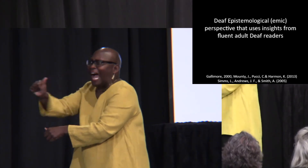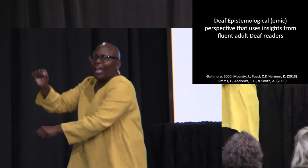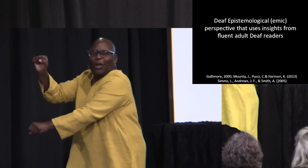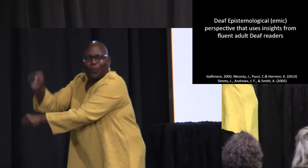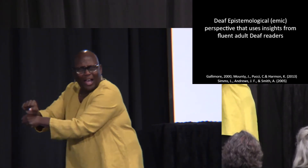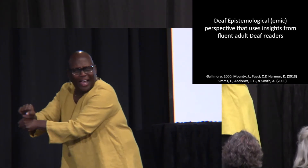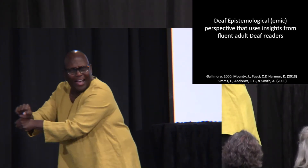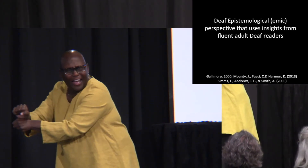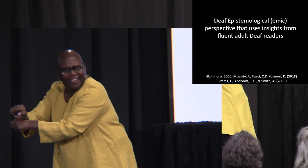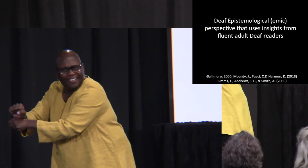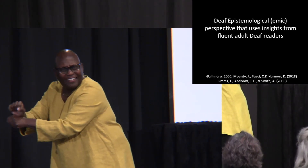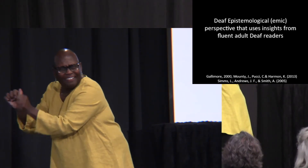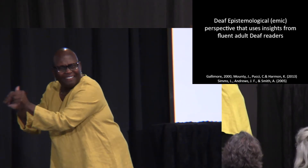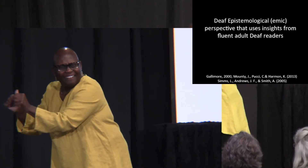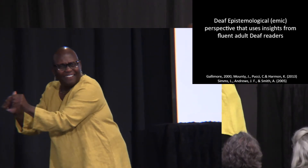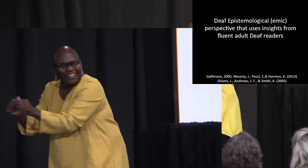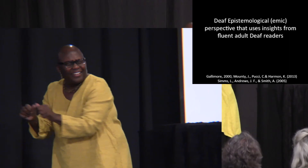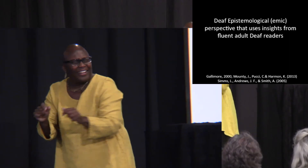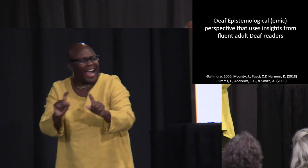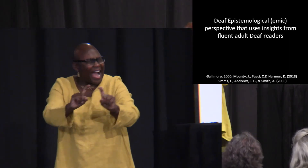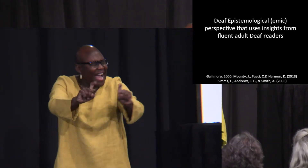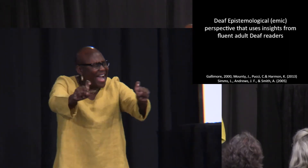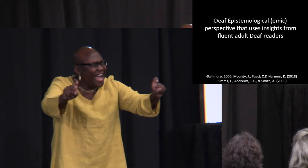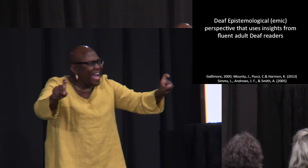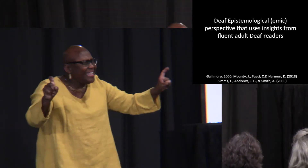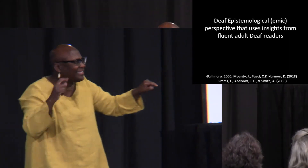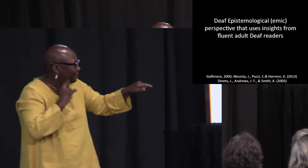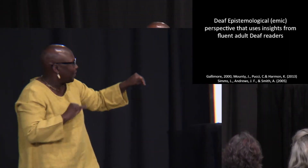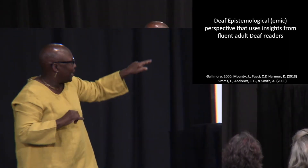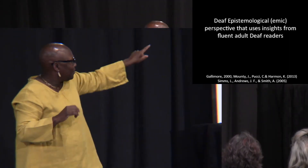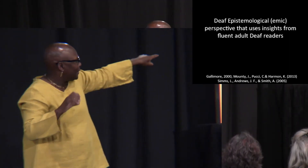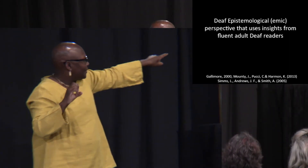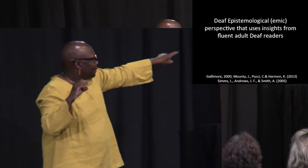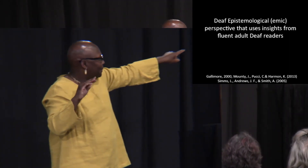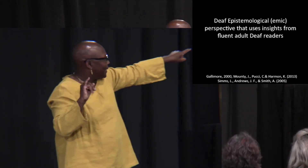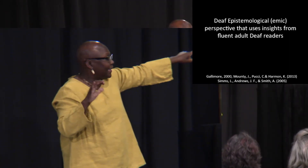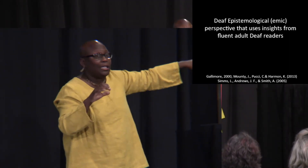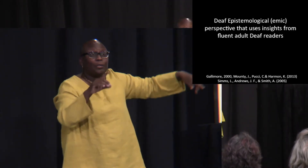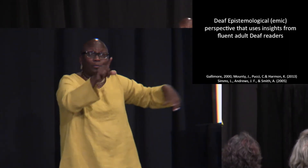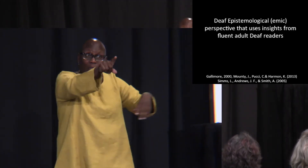which means it's a deaf researcher talking to other deaf people and